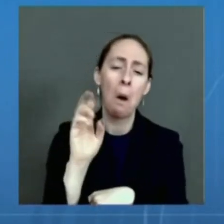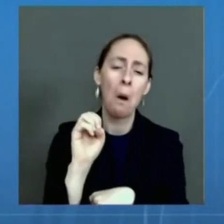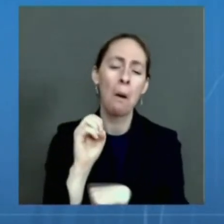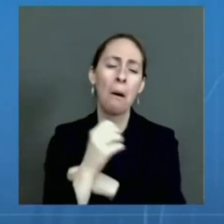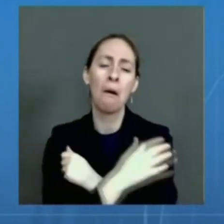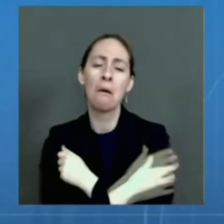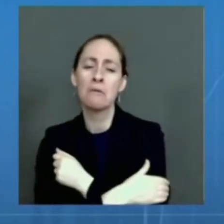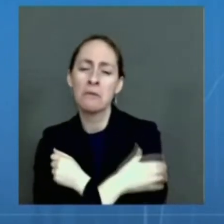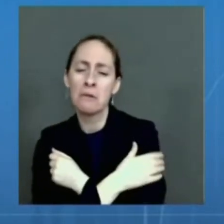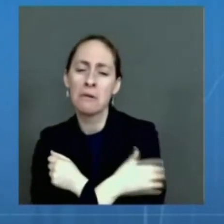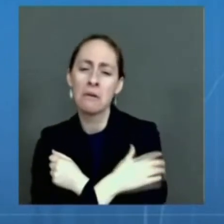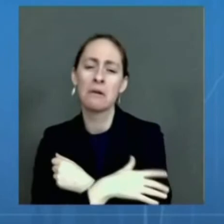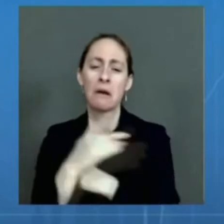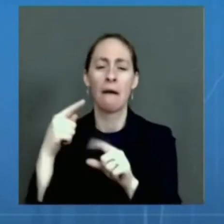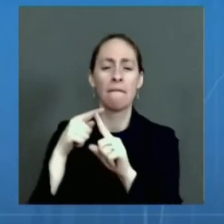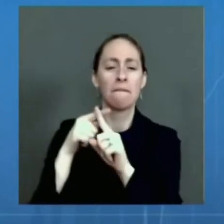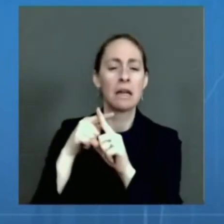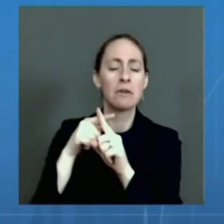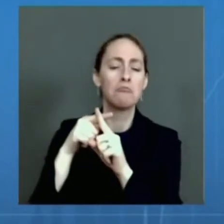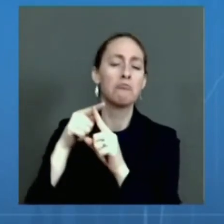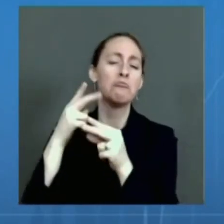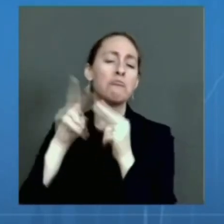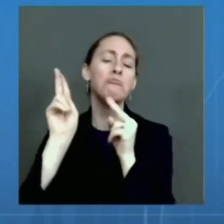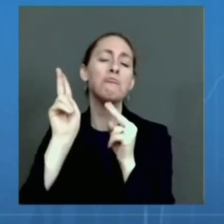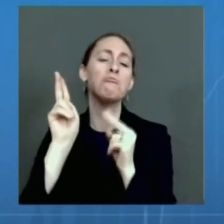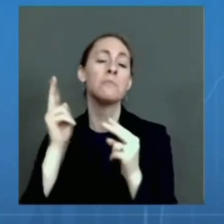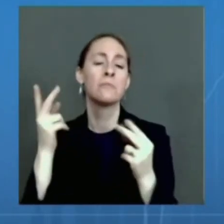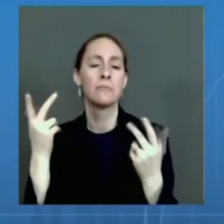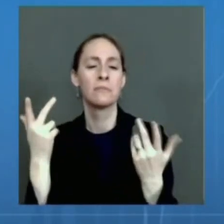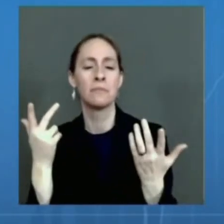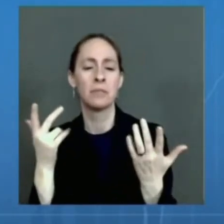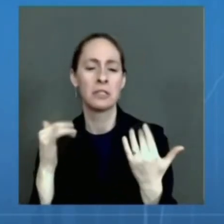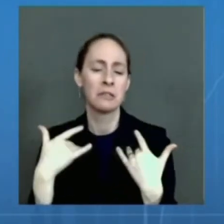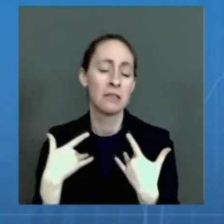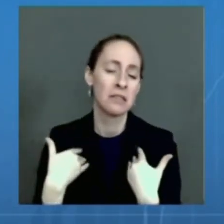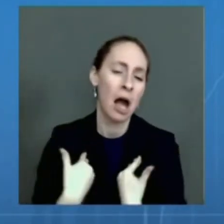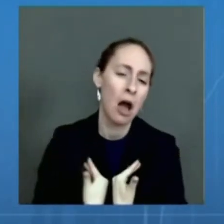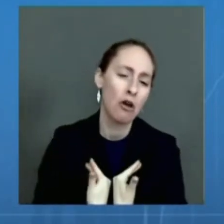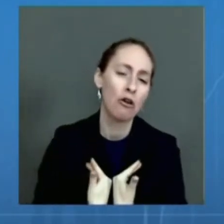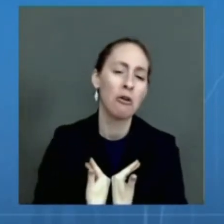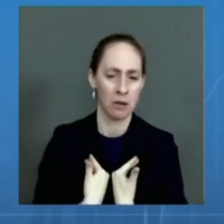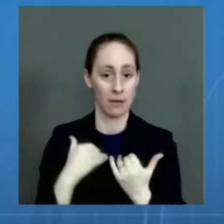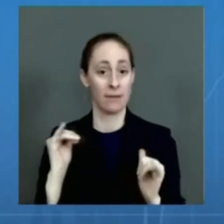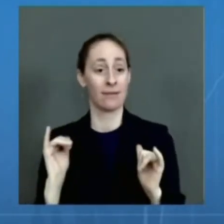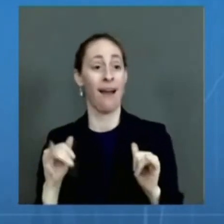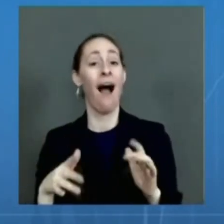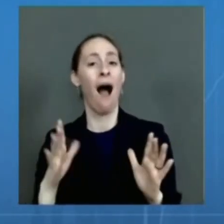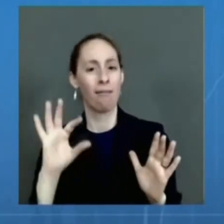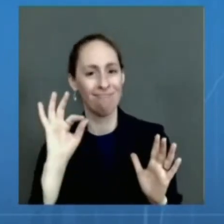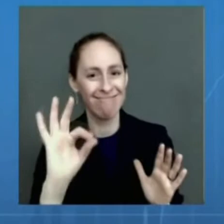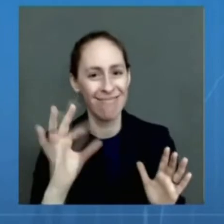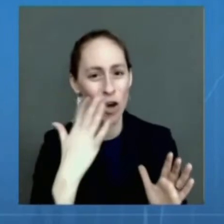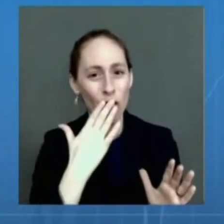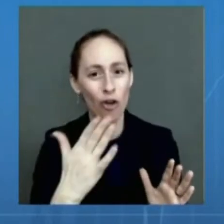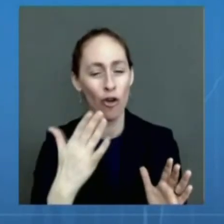INJECTION SITE, FEVER, TIREDNESS, HEAD ACHES MUSCLE ACHES WHICH WE KNOW ARE NORMAL